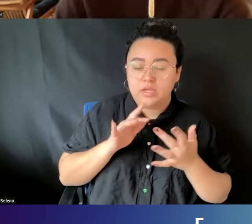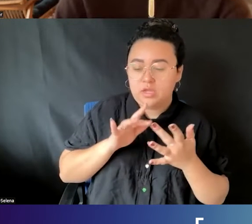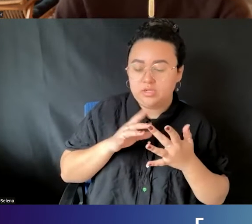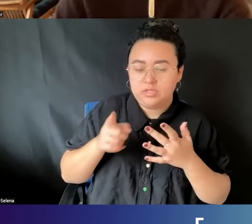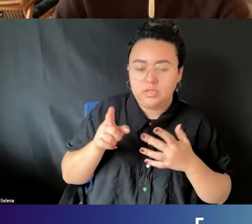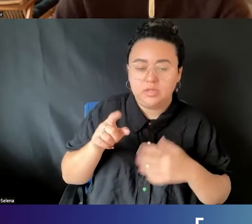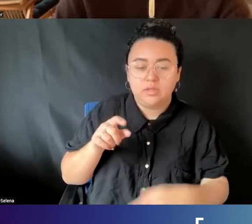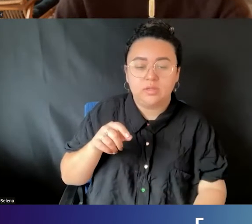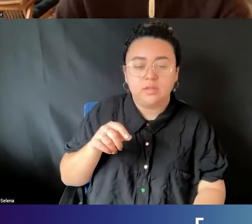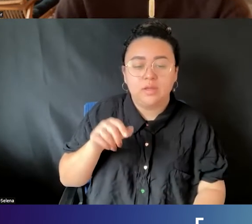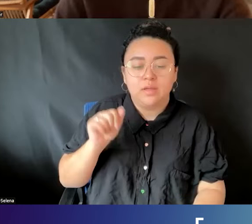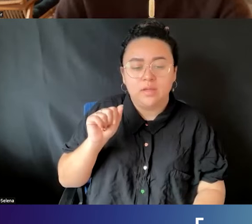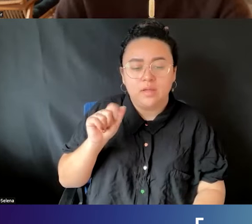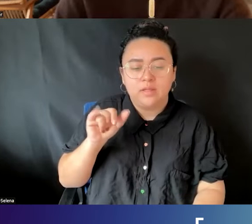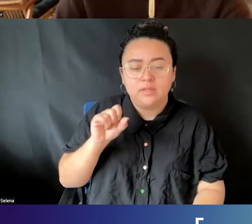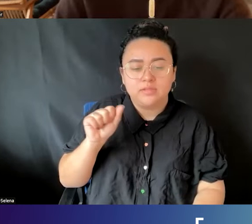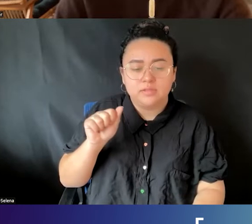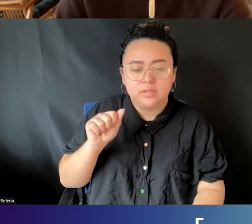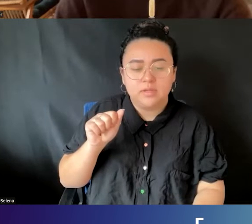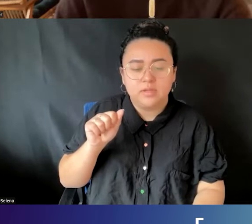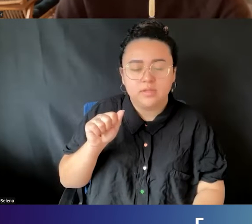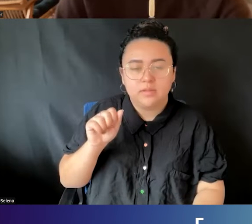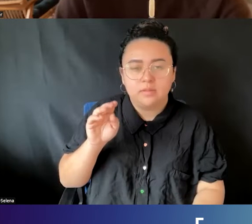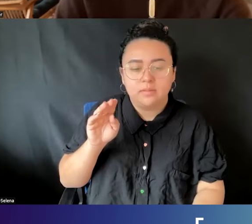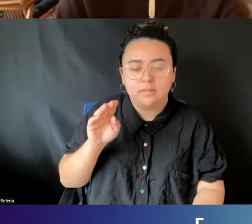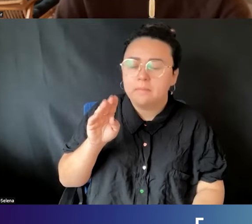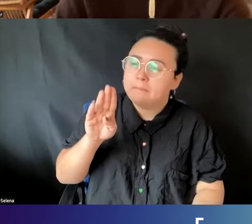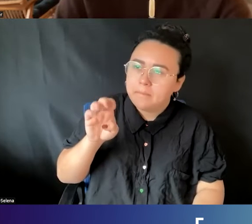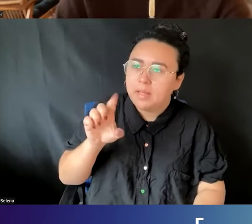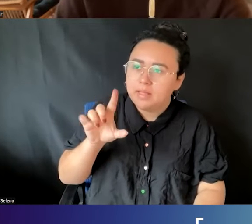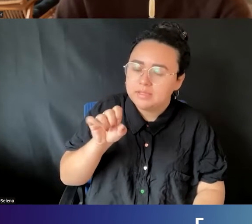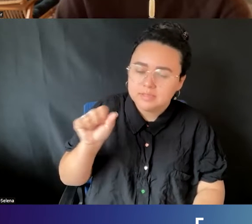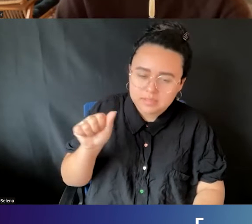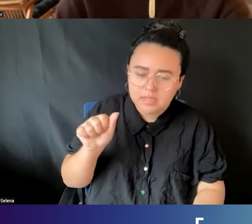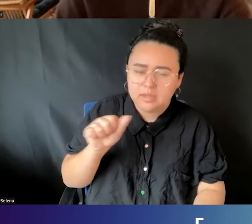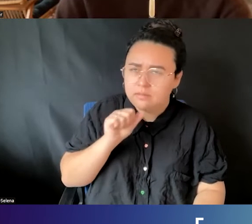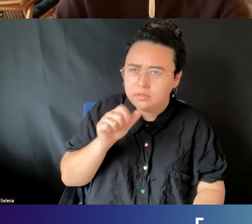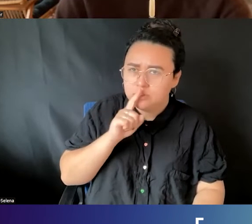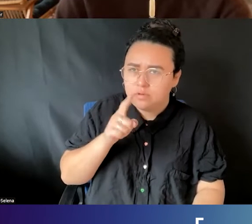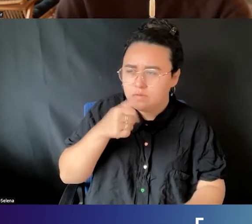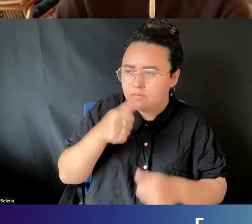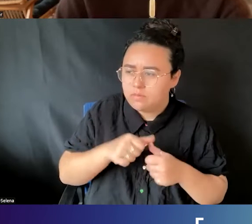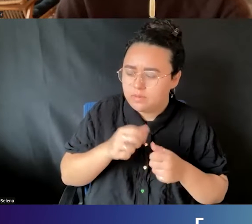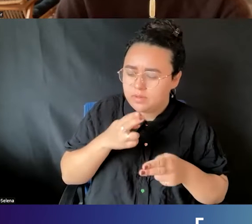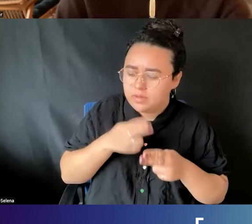Belli Bandits, can I get that right anyway? But Lisa, who was really an advocate for the film and was committed to doing